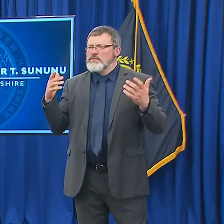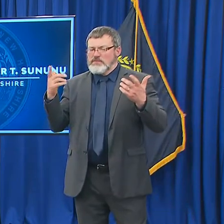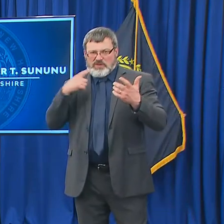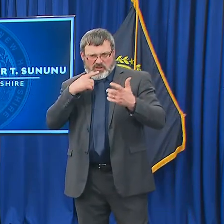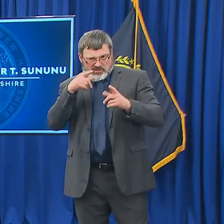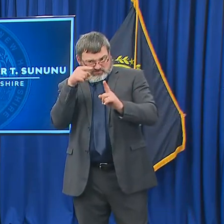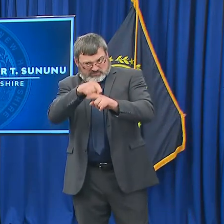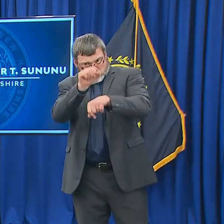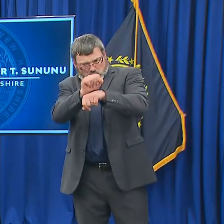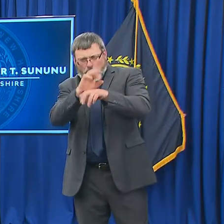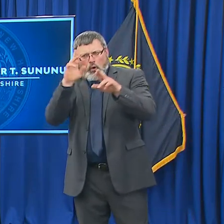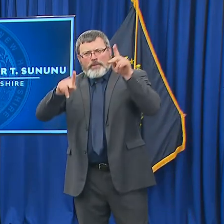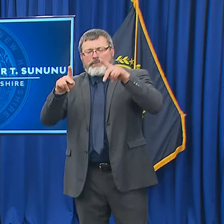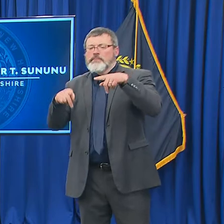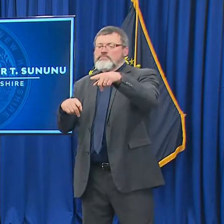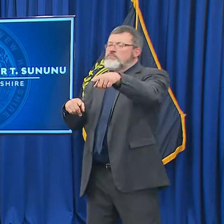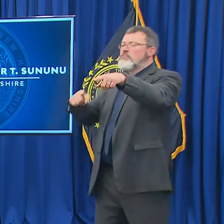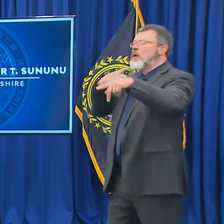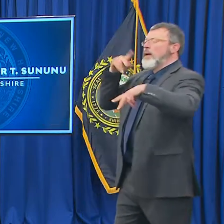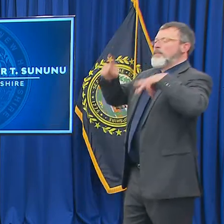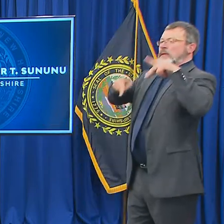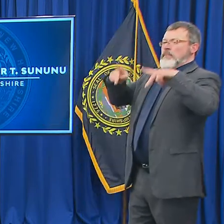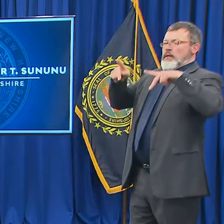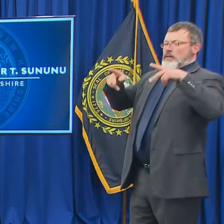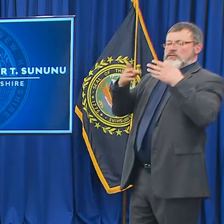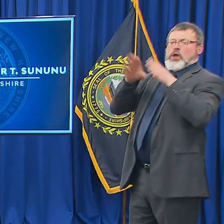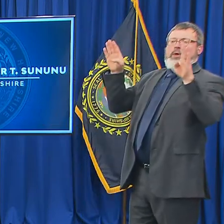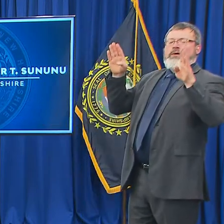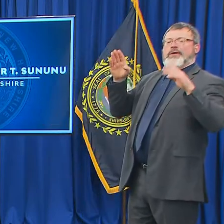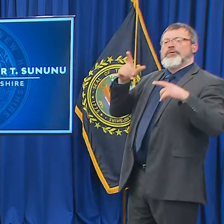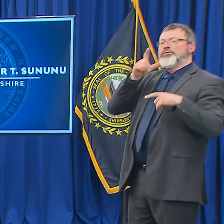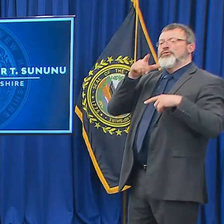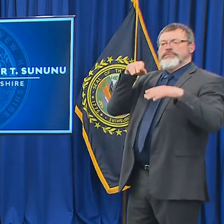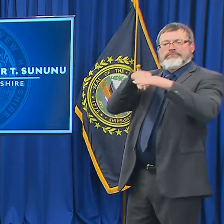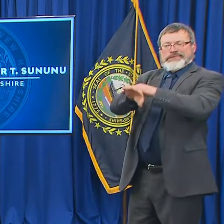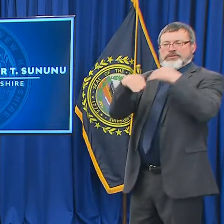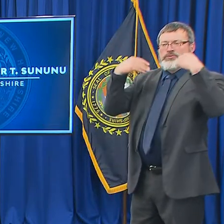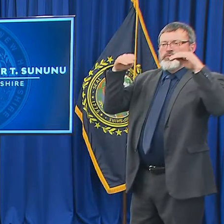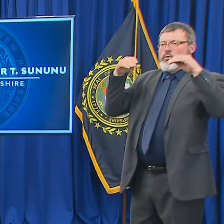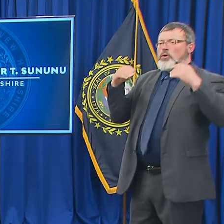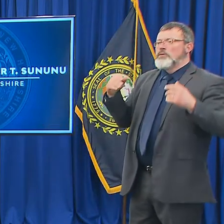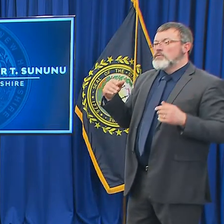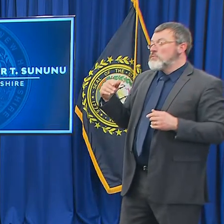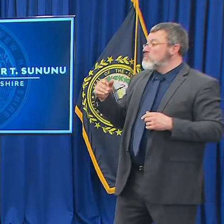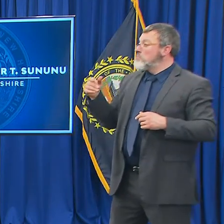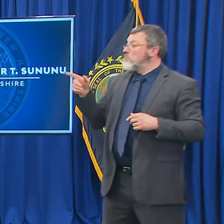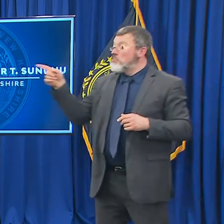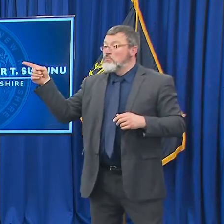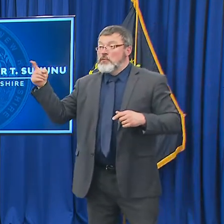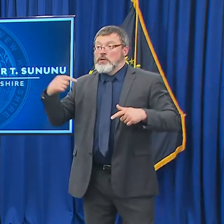But again, we hope that those individuals situations folks understand the seriousness of it. There is an order out there.